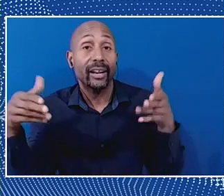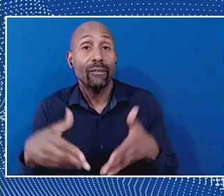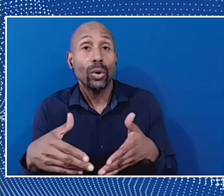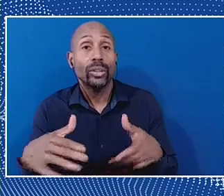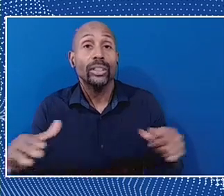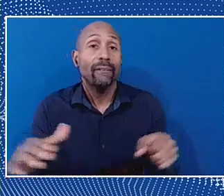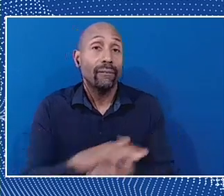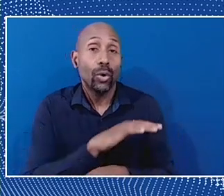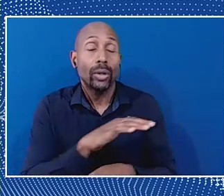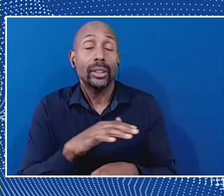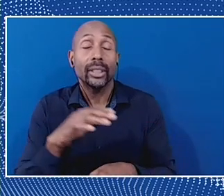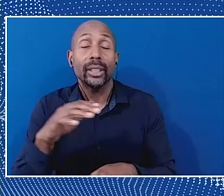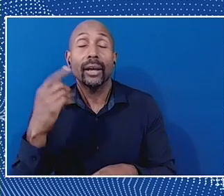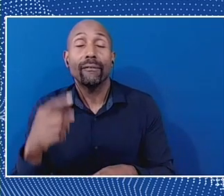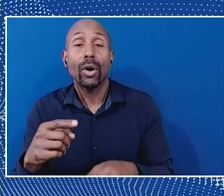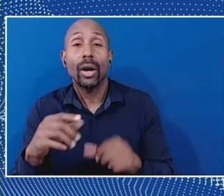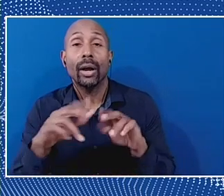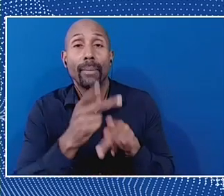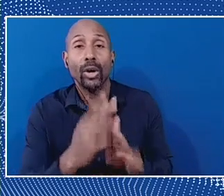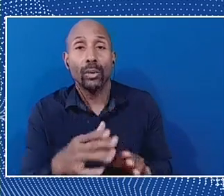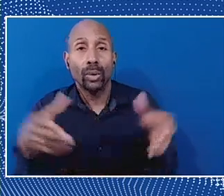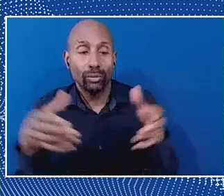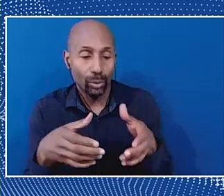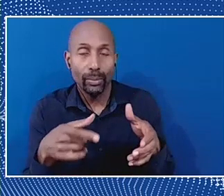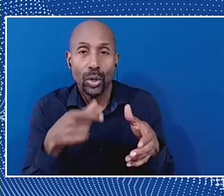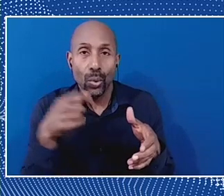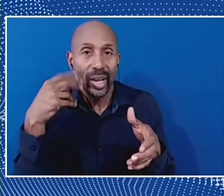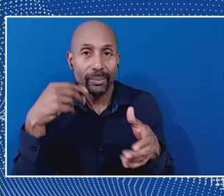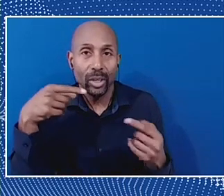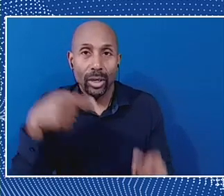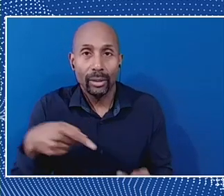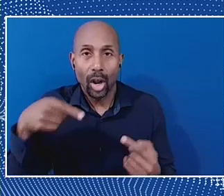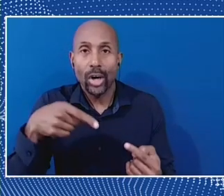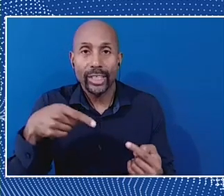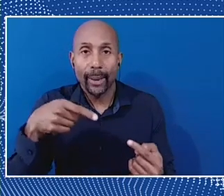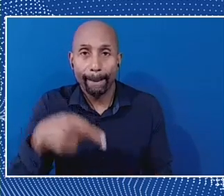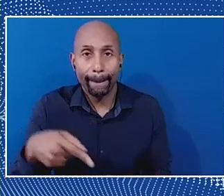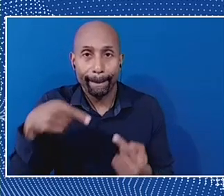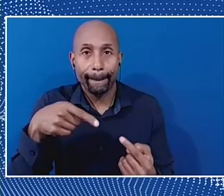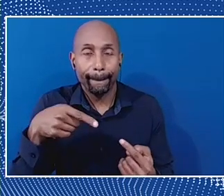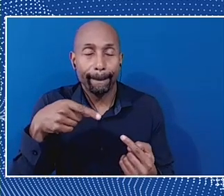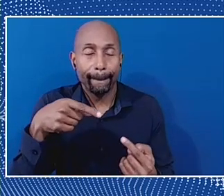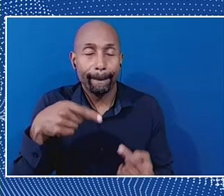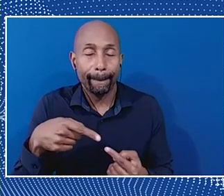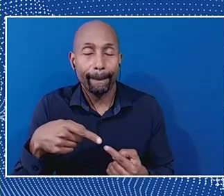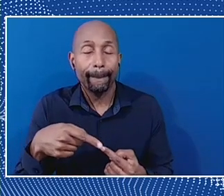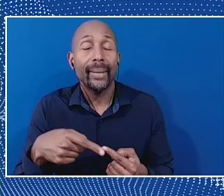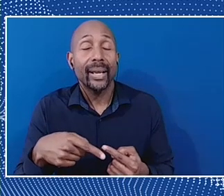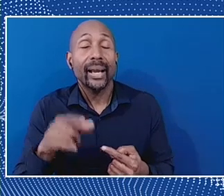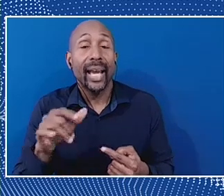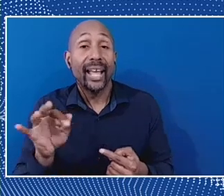hardship and the hardship factors that are in paragraph B and other information